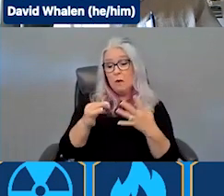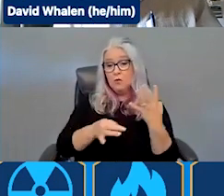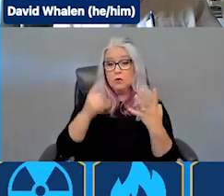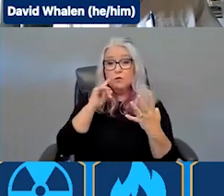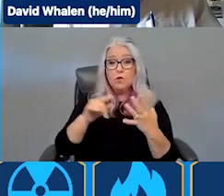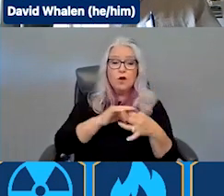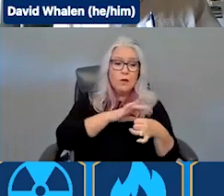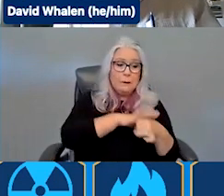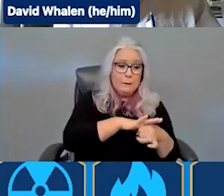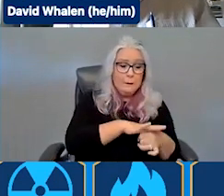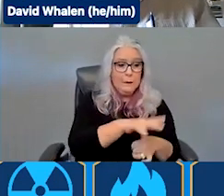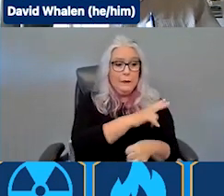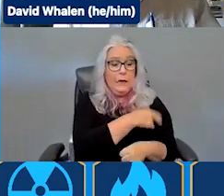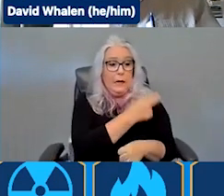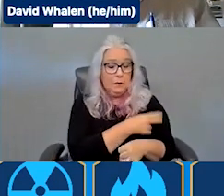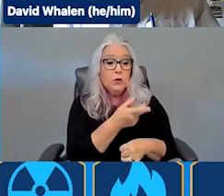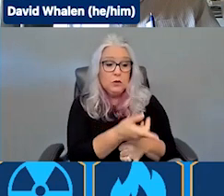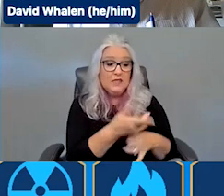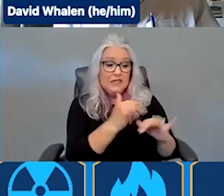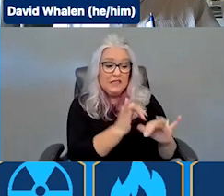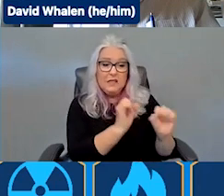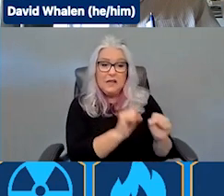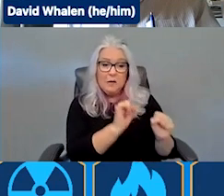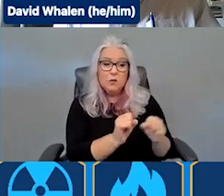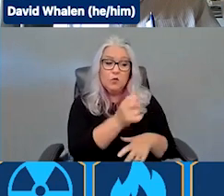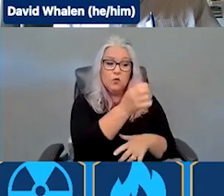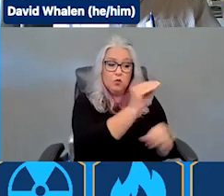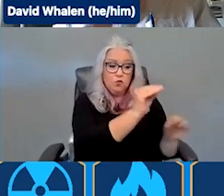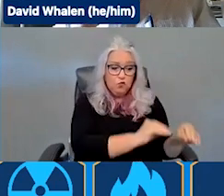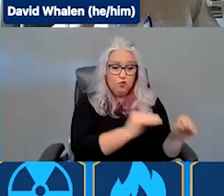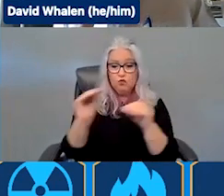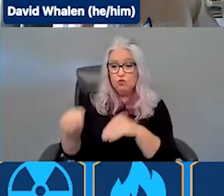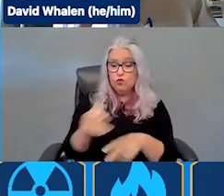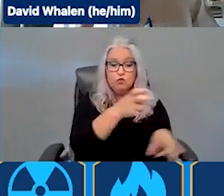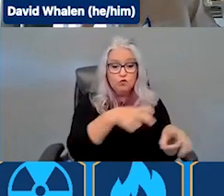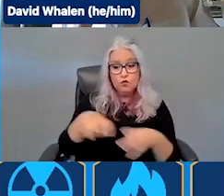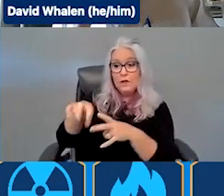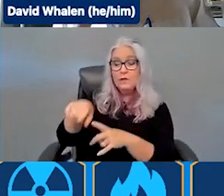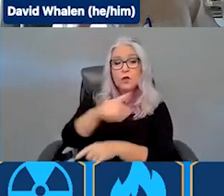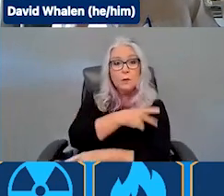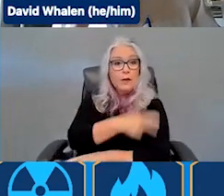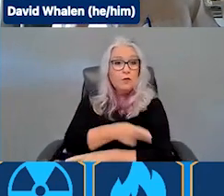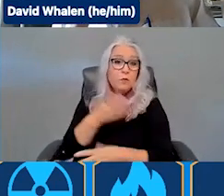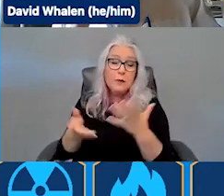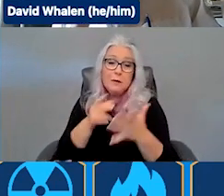hospitals were able to transfer patients to other hospitals that weren't as strained.